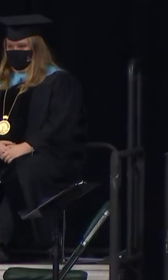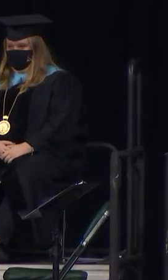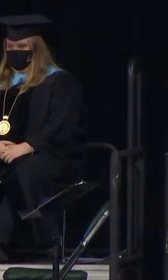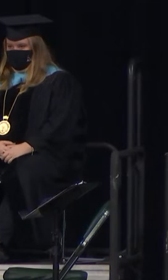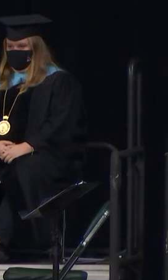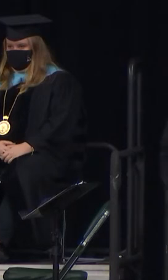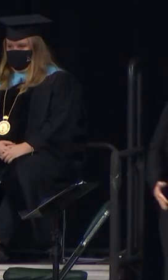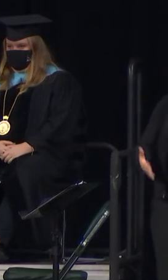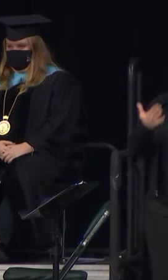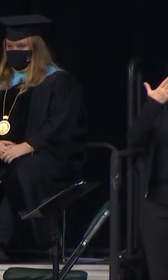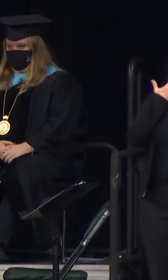Thank you, Dr. Rhodes.